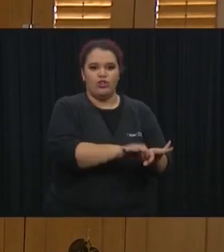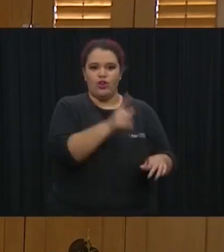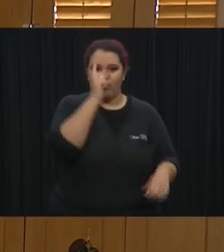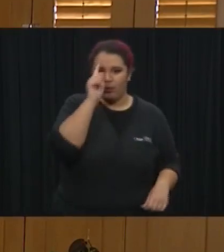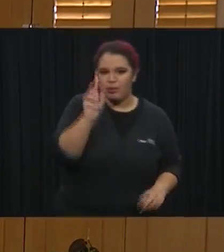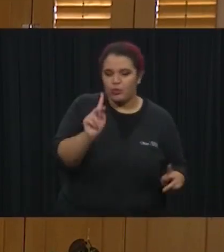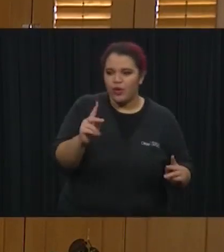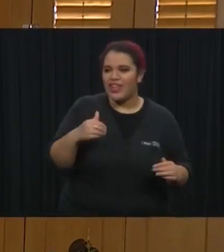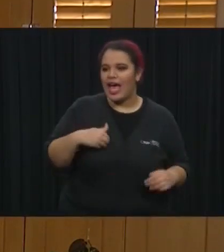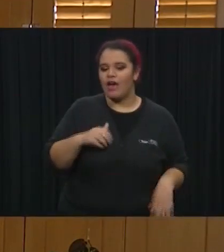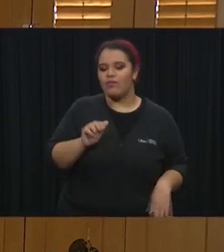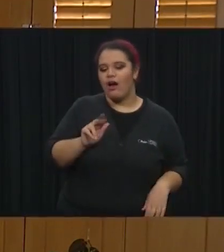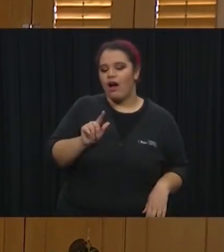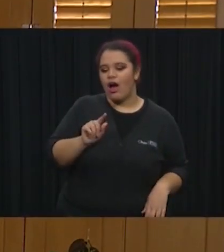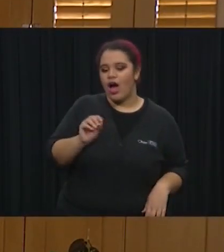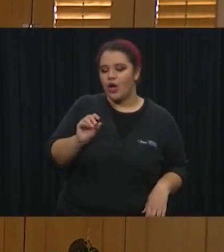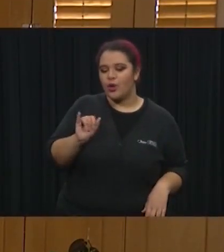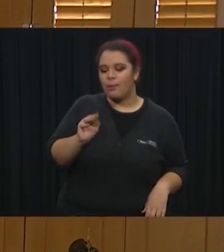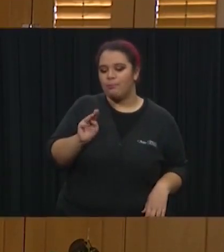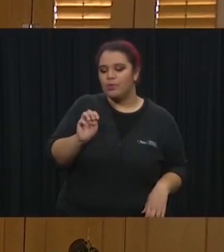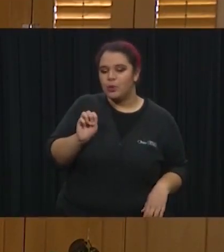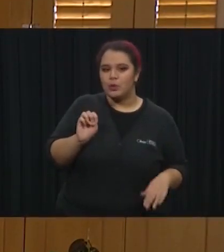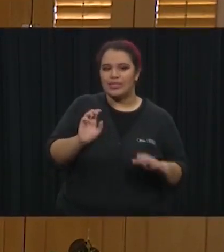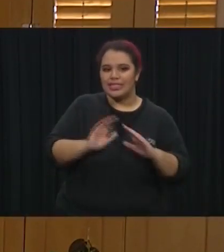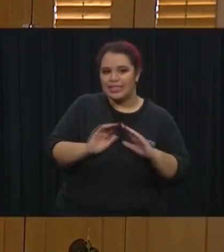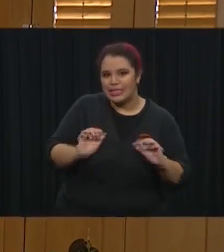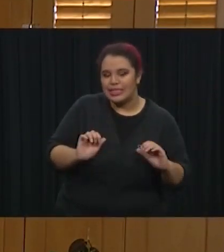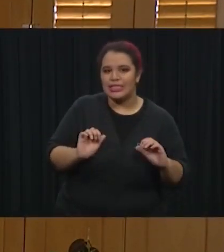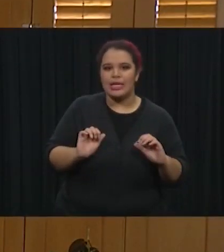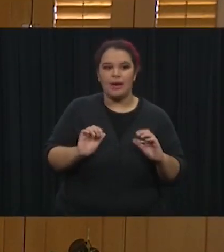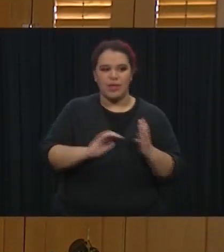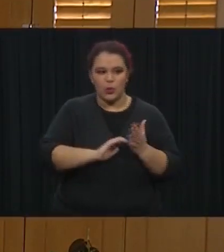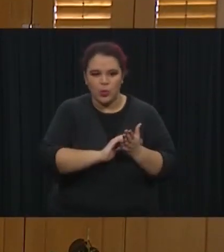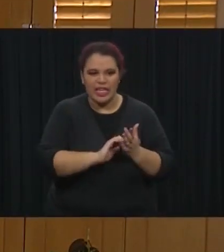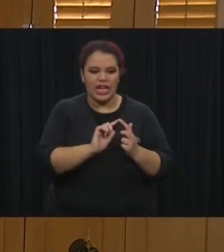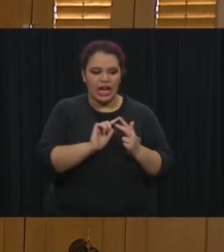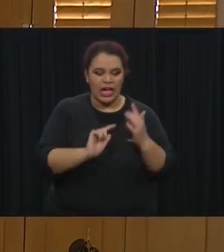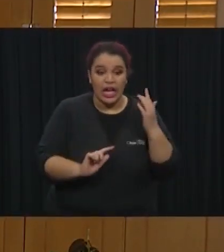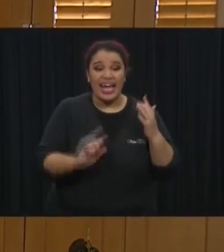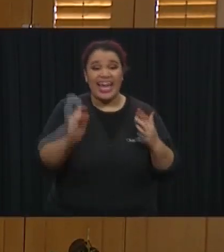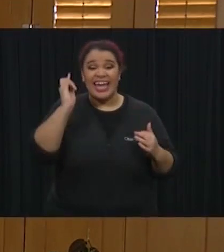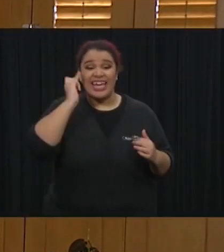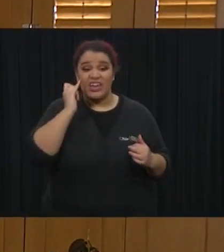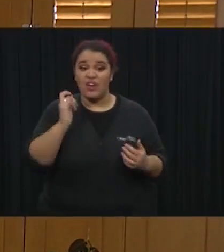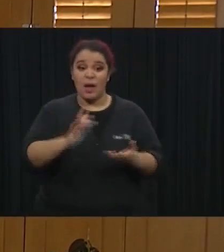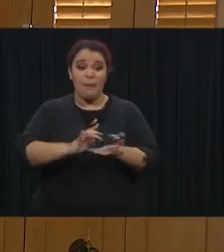15:04:16: THEY WILL HAVE DETERIORATION IF THEY CANNOT USE THIS DRUG. THERE IS A SHORTAGE AND